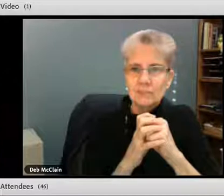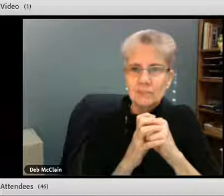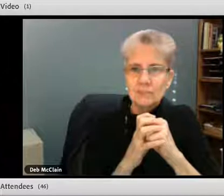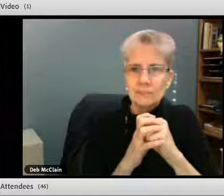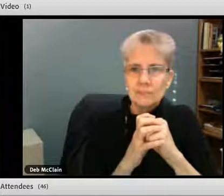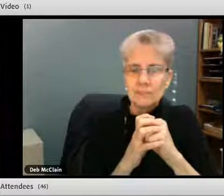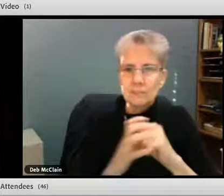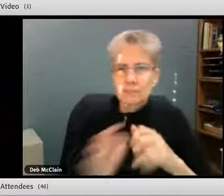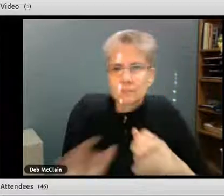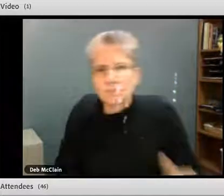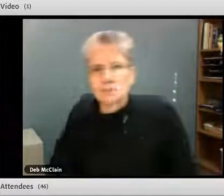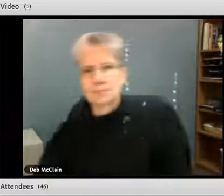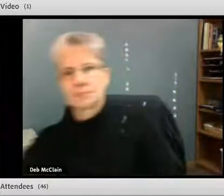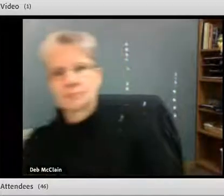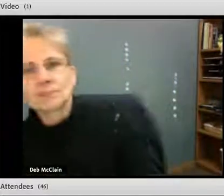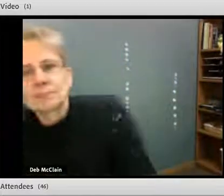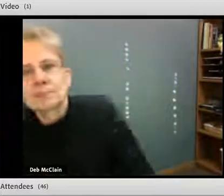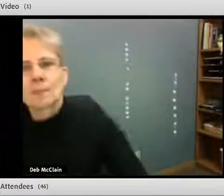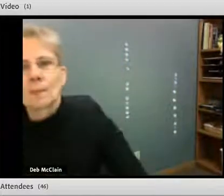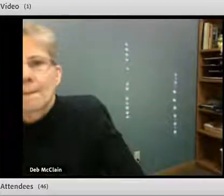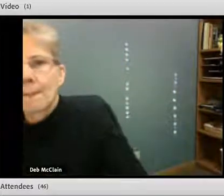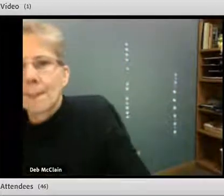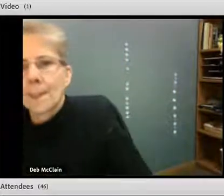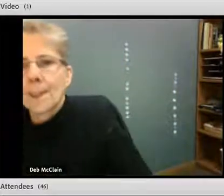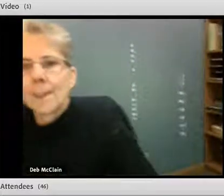Just another tip coming in, so I'm just going to pause for a second.